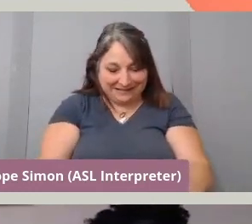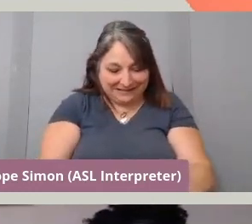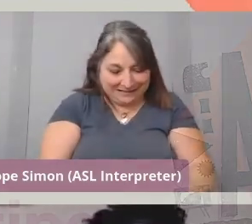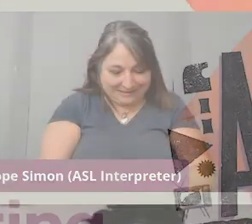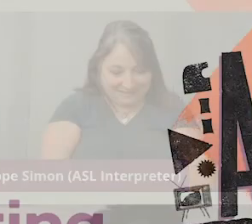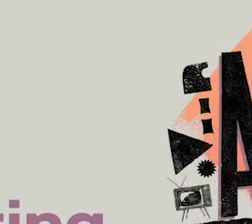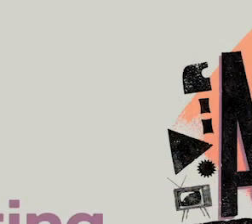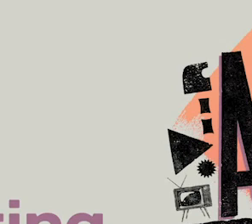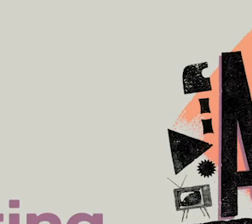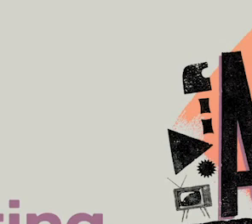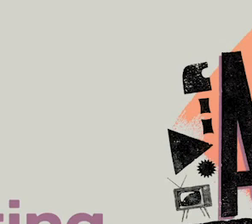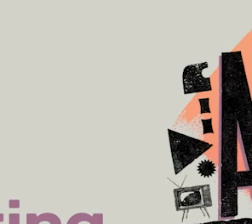thank you everyone.